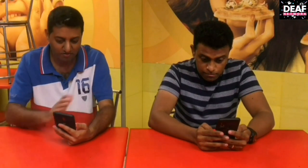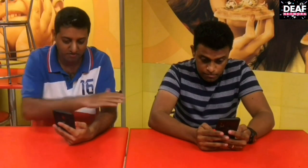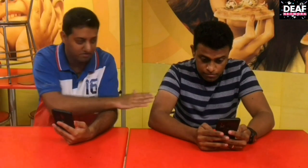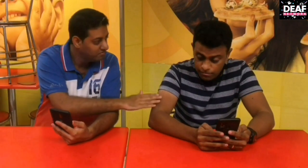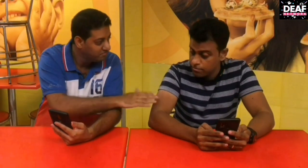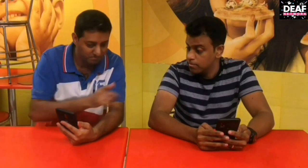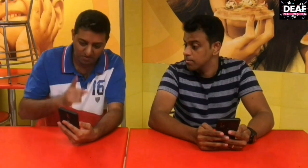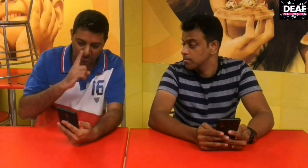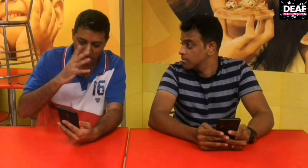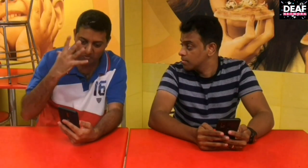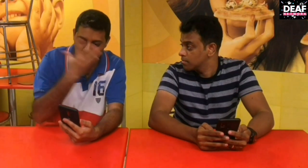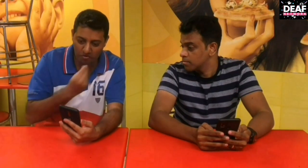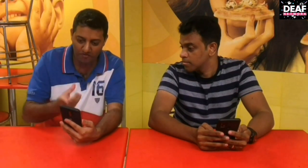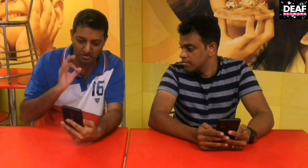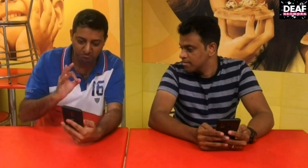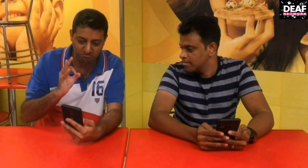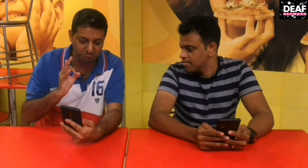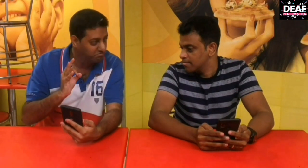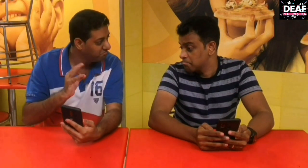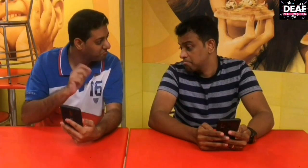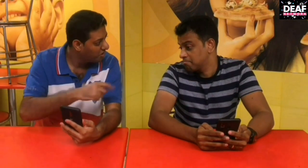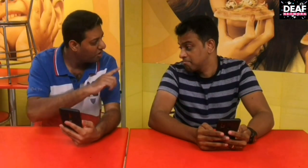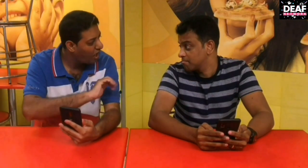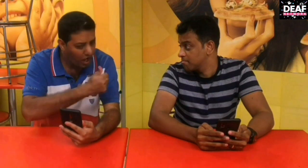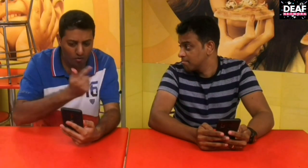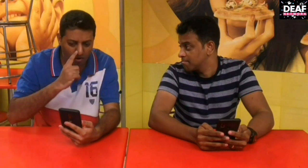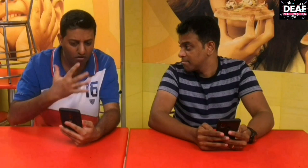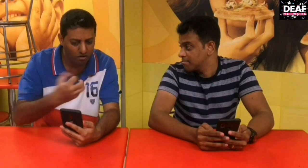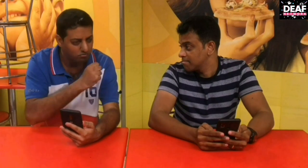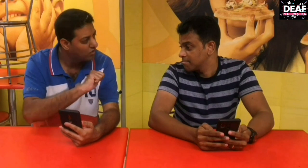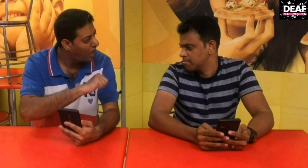Hey Dude! Where you got the beauty? How?